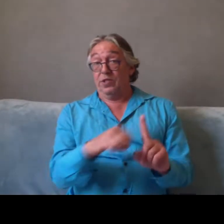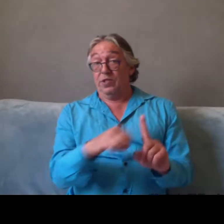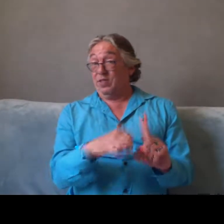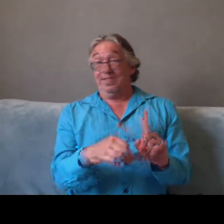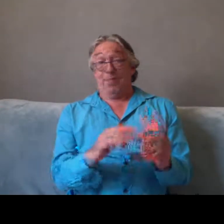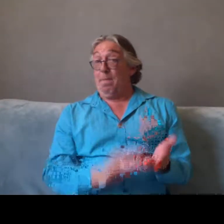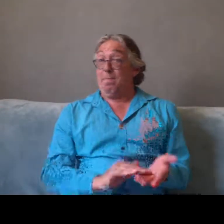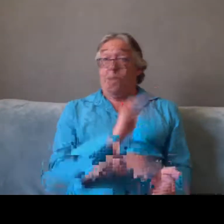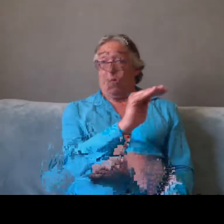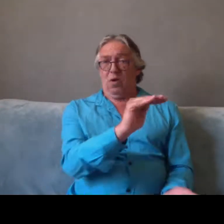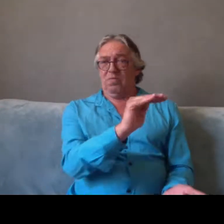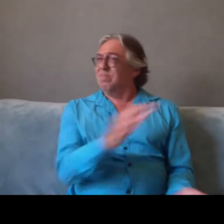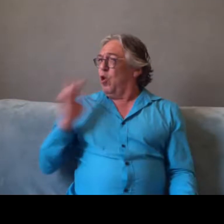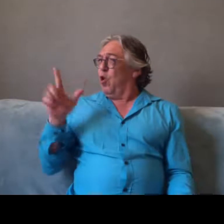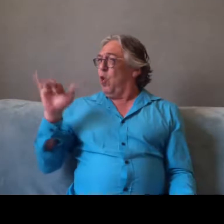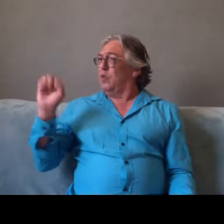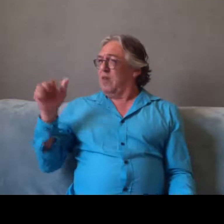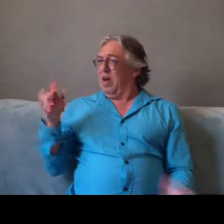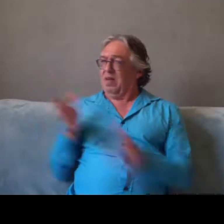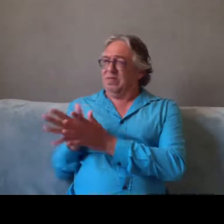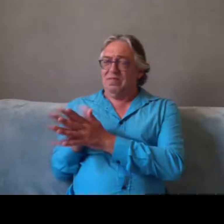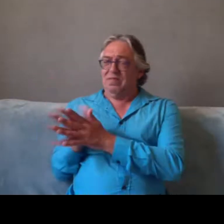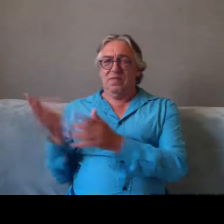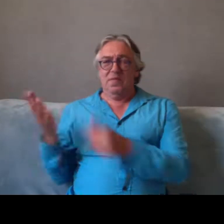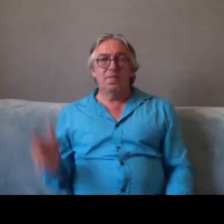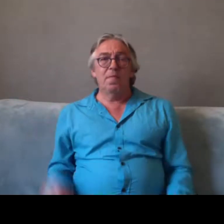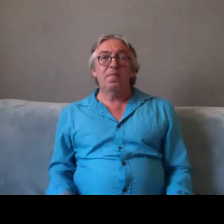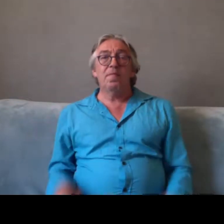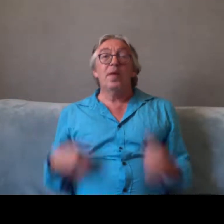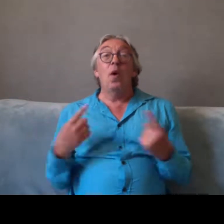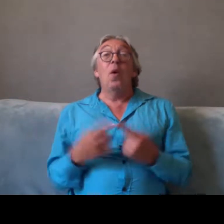It's important to collect the feedback from your organisations,